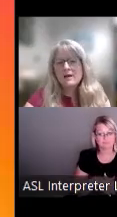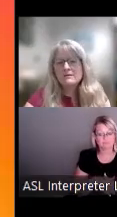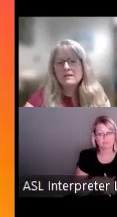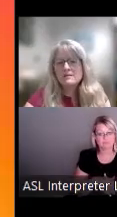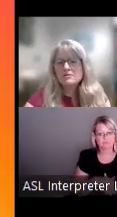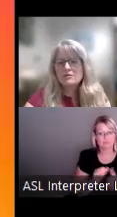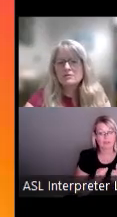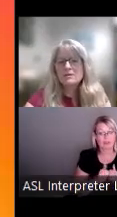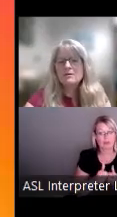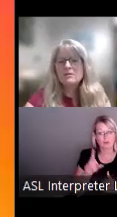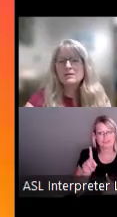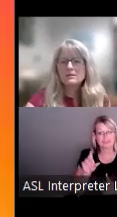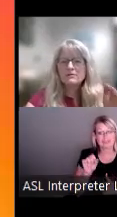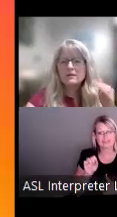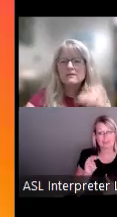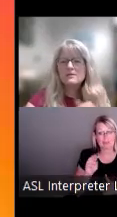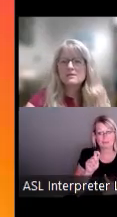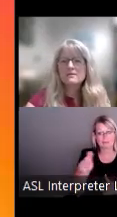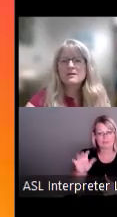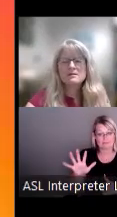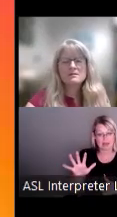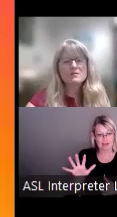five has structured it with the different levels of autism